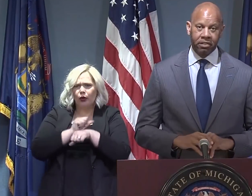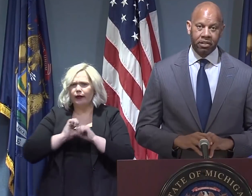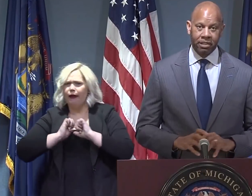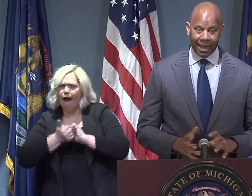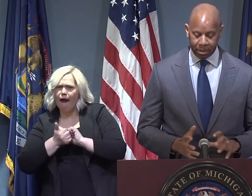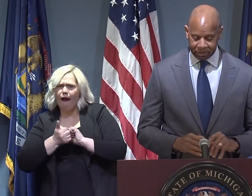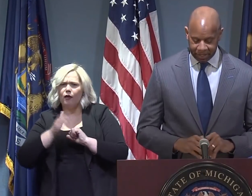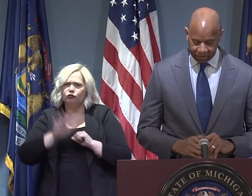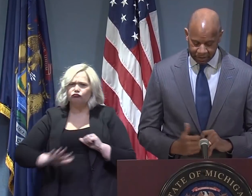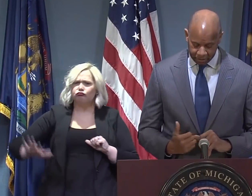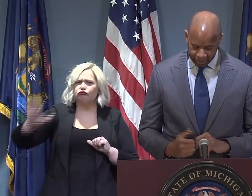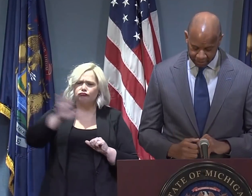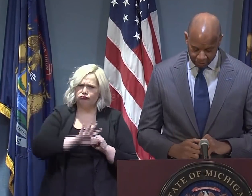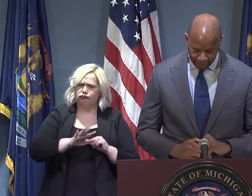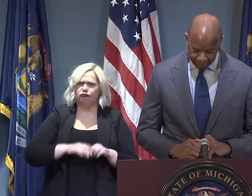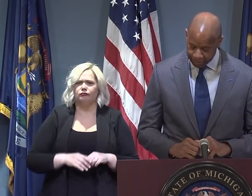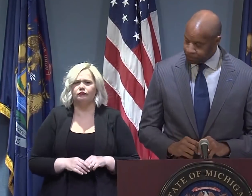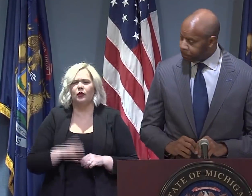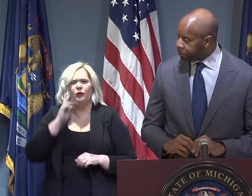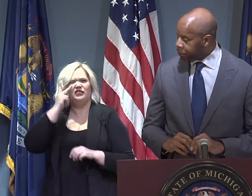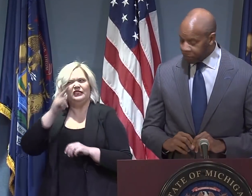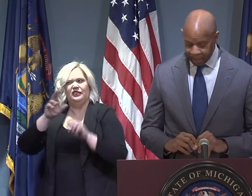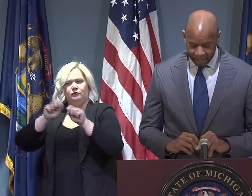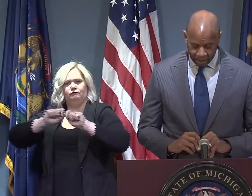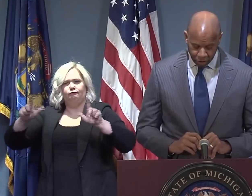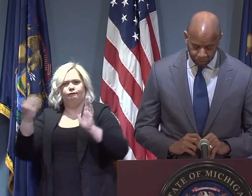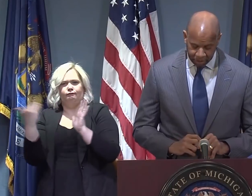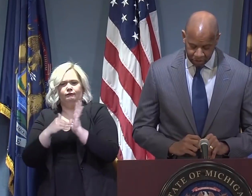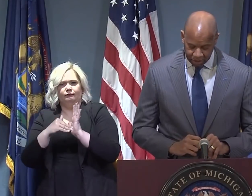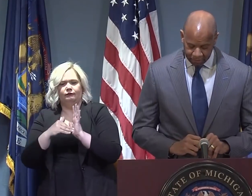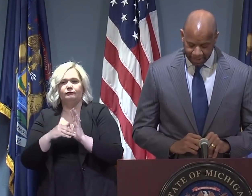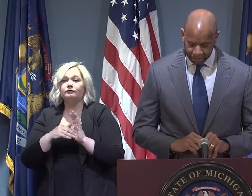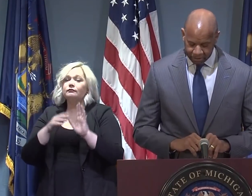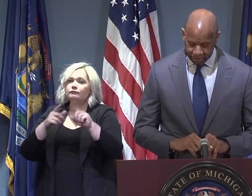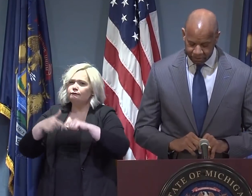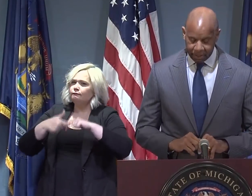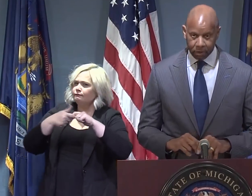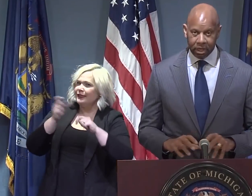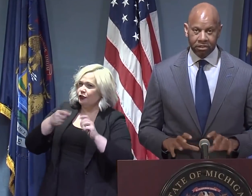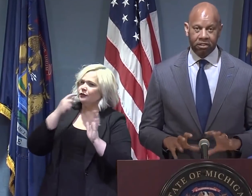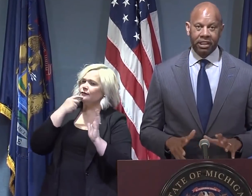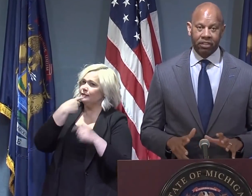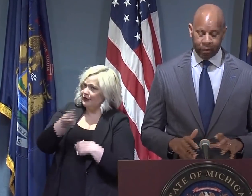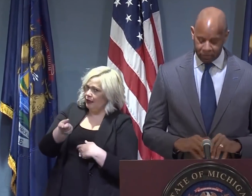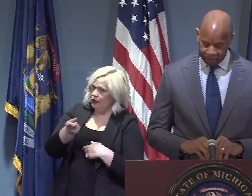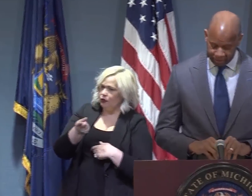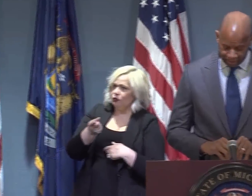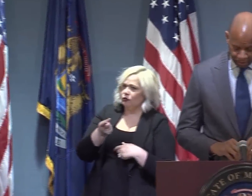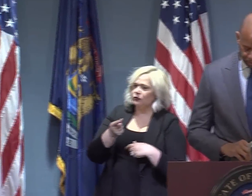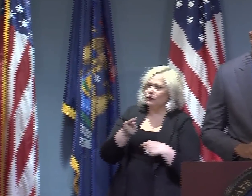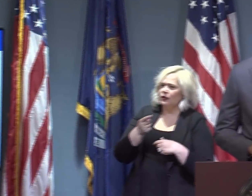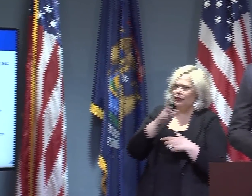IT'S IMPORTANT FOR US TO BREAK DOWN MICHIGAN'S LABOR FORCE ACROSS WORK PLACE TYPES AS SEEN